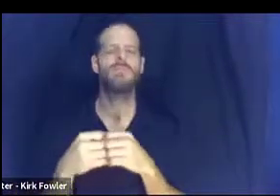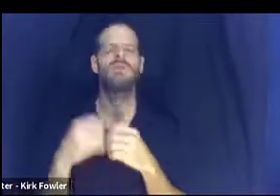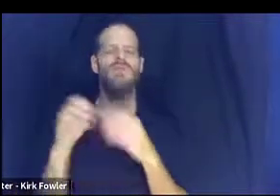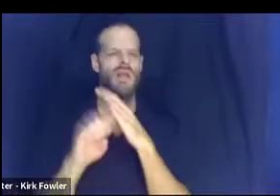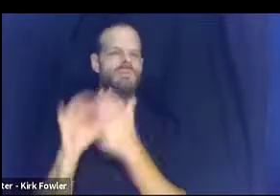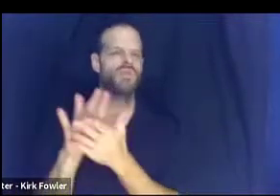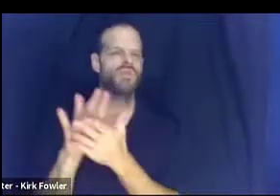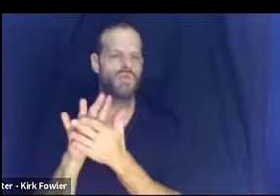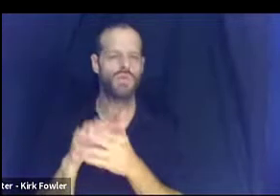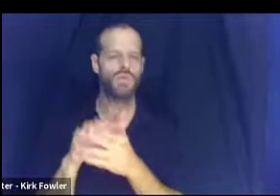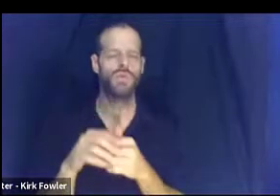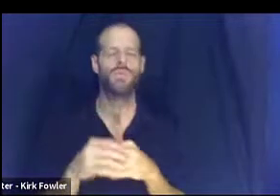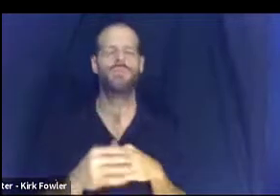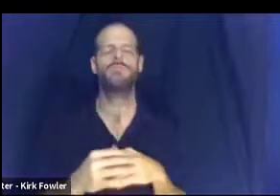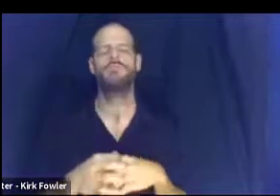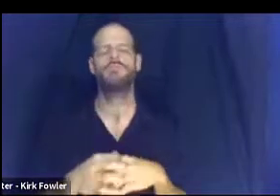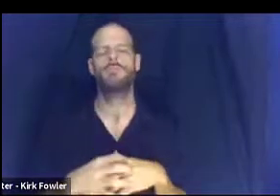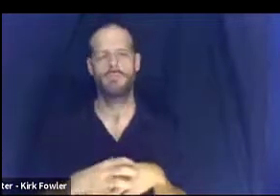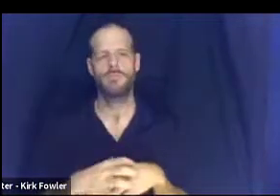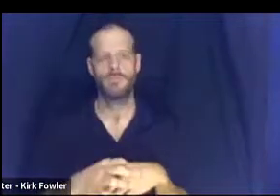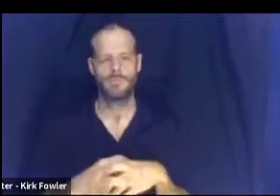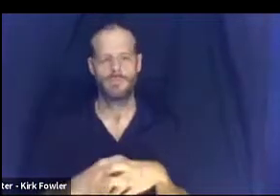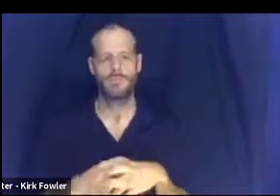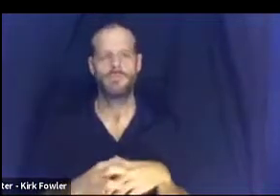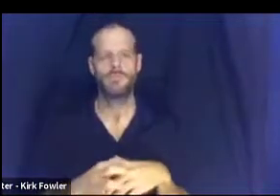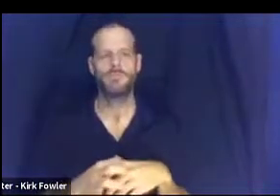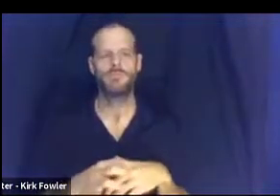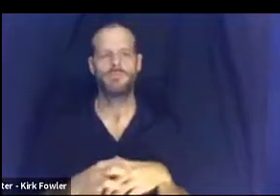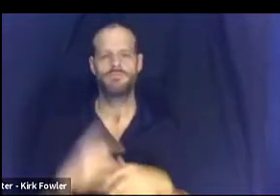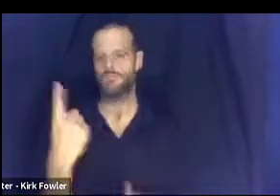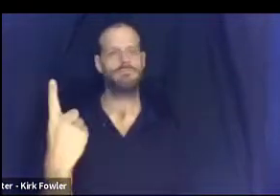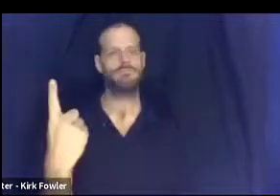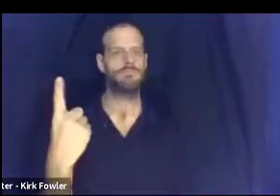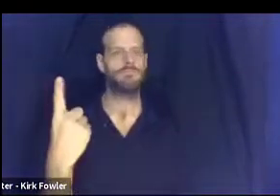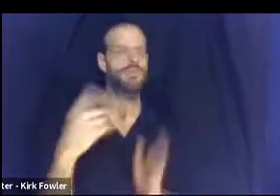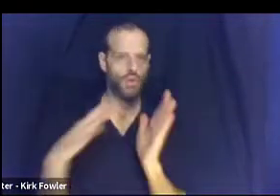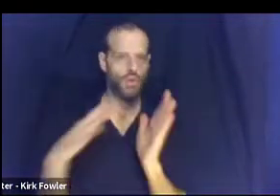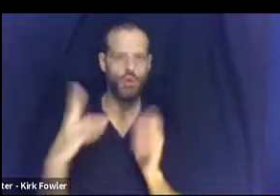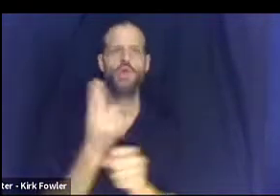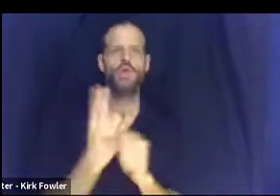and the she's the only student who uses these symbols at her school.